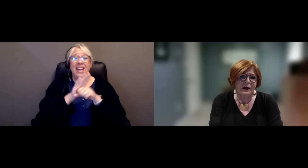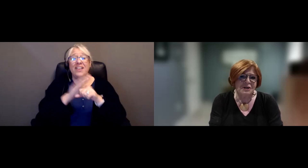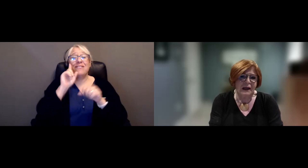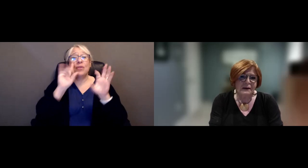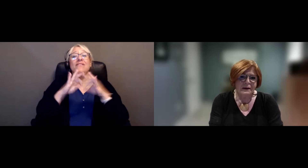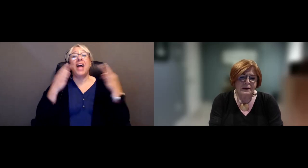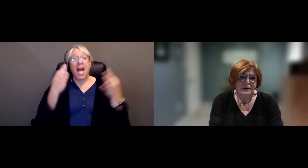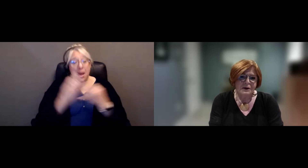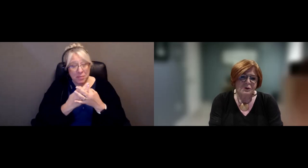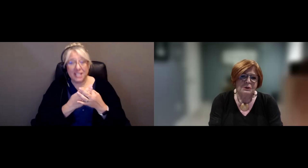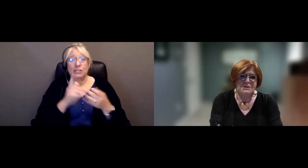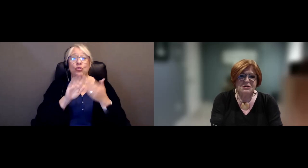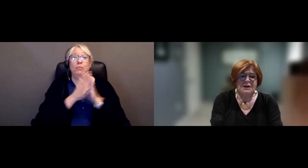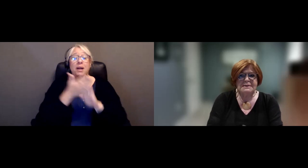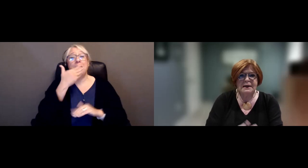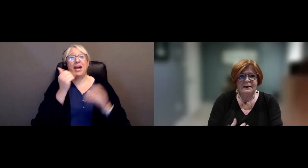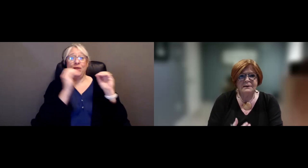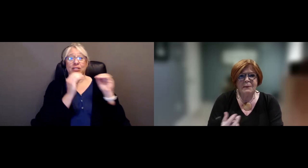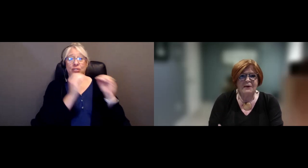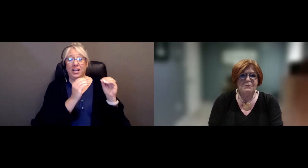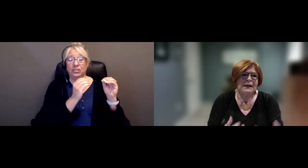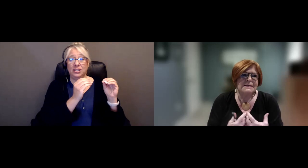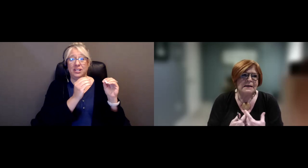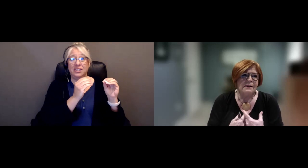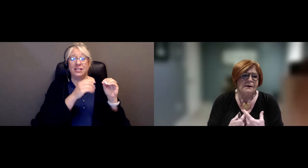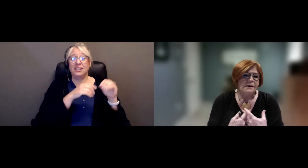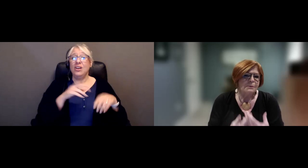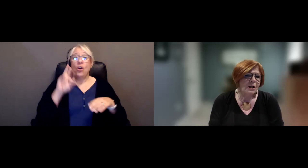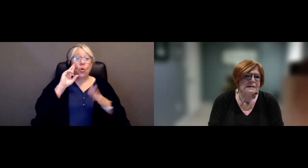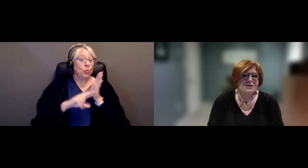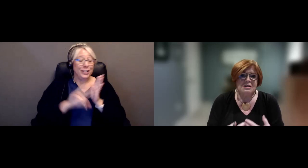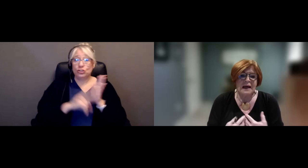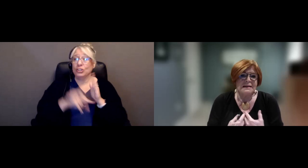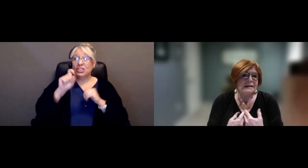educated. You know the research has to hit the pavement. It has to hit the politicians. It has